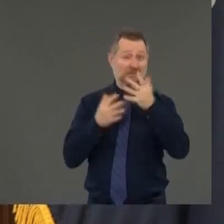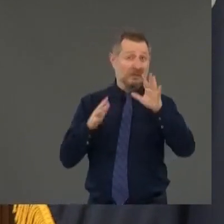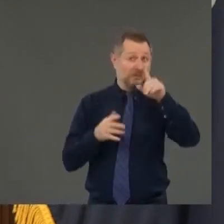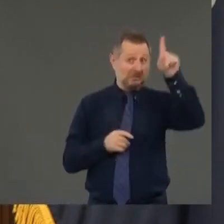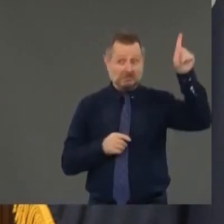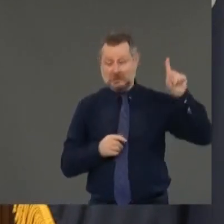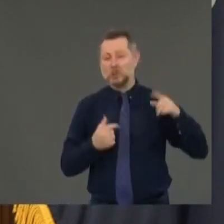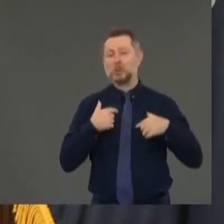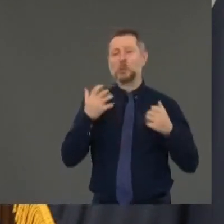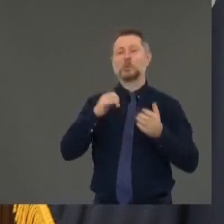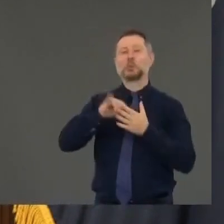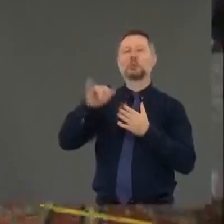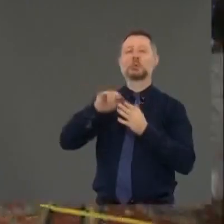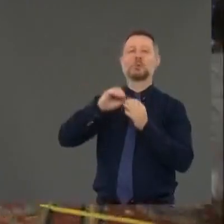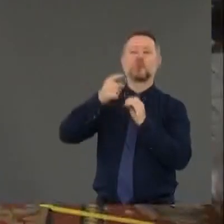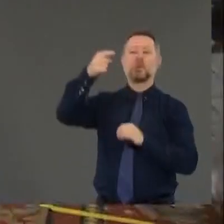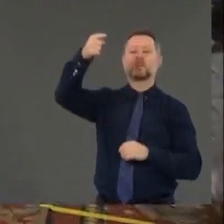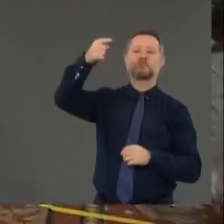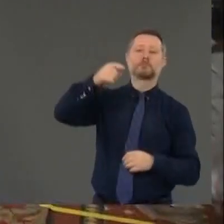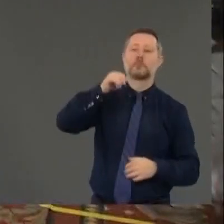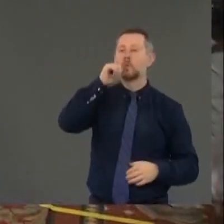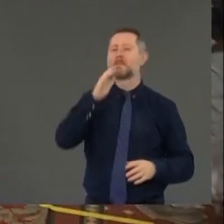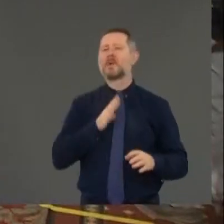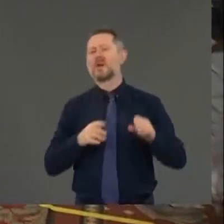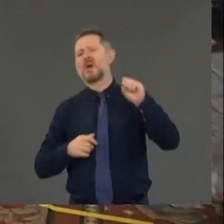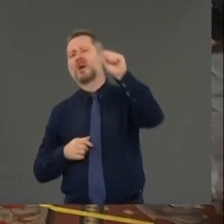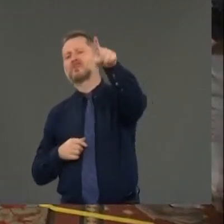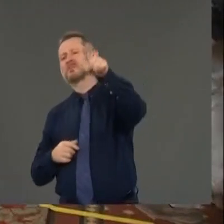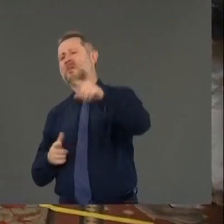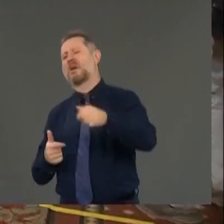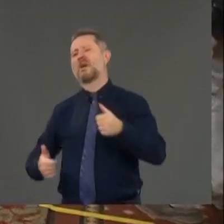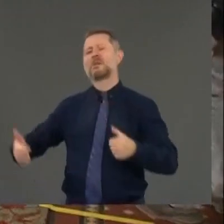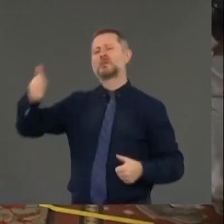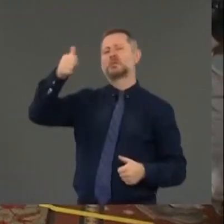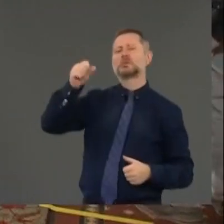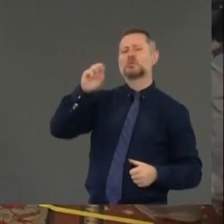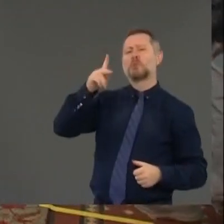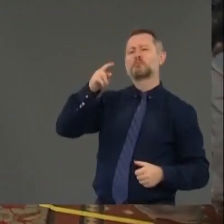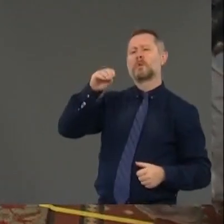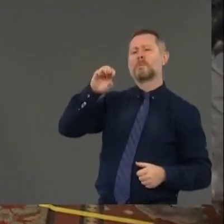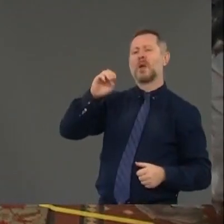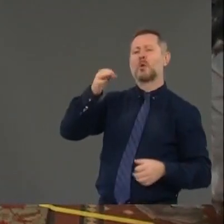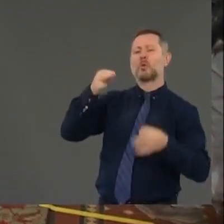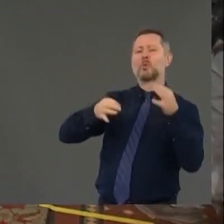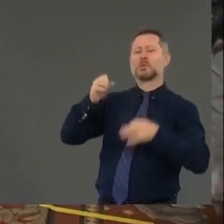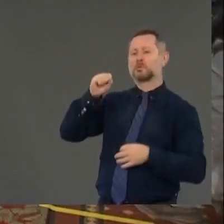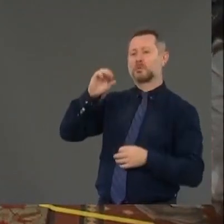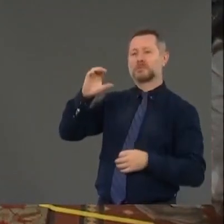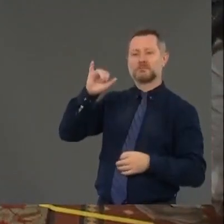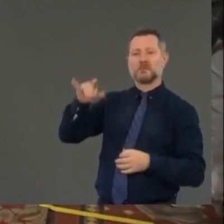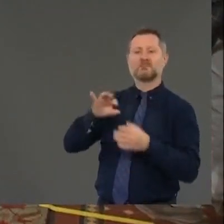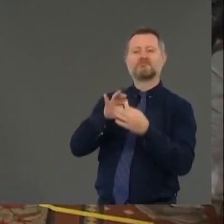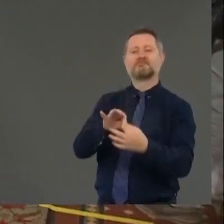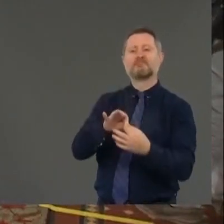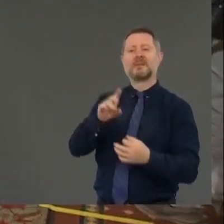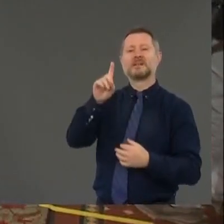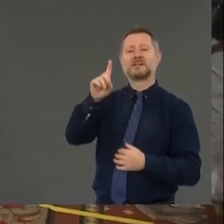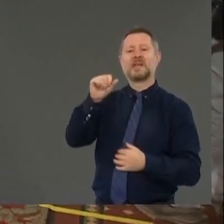LOOK. BUT OFF THE TOP OF MY HEAD, I DON'T KNOW MY STATE HAS DONE THIS.